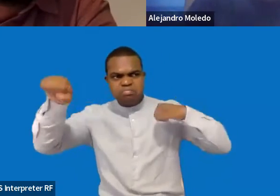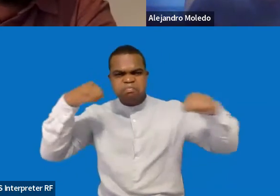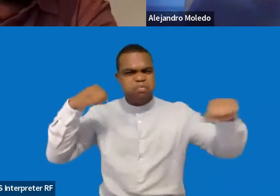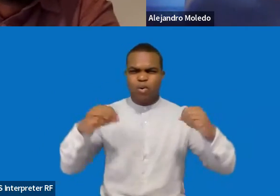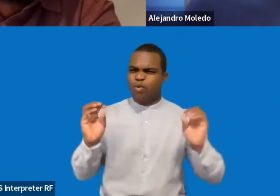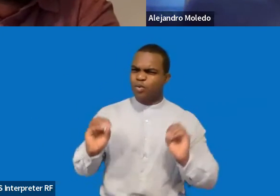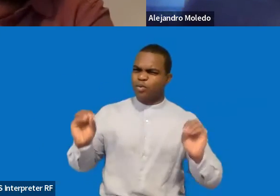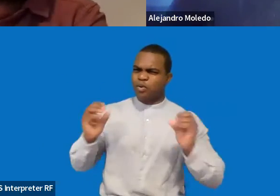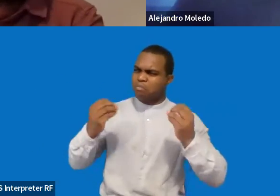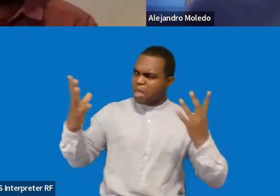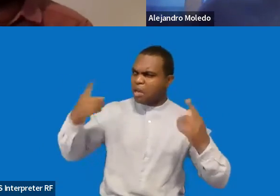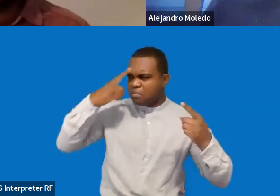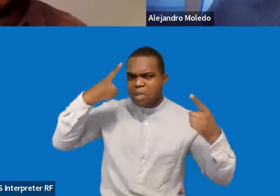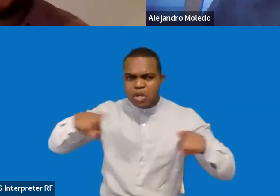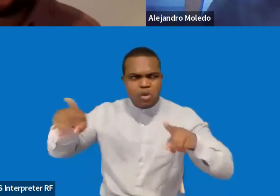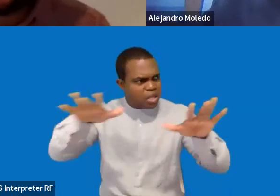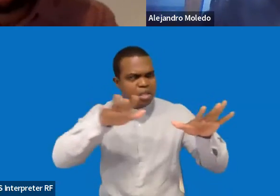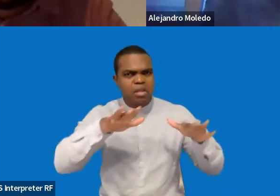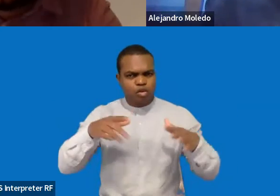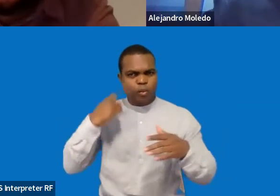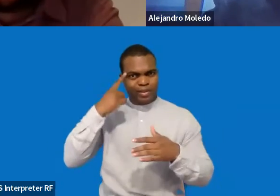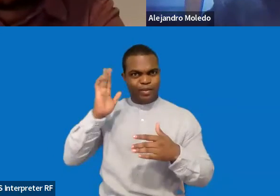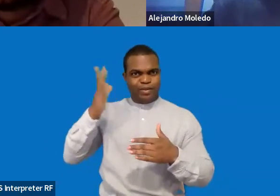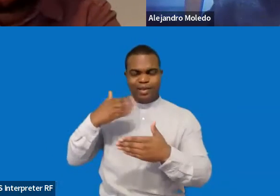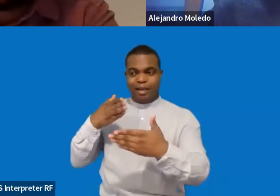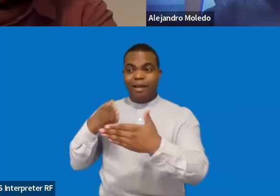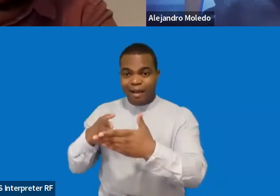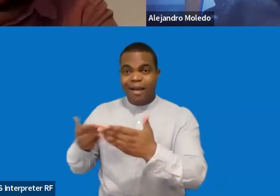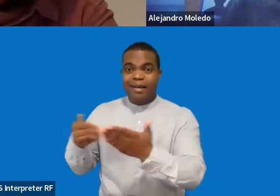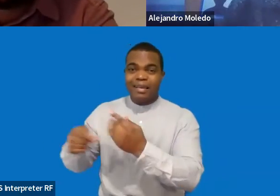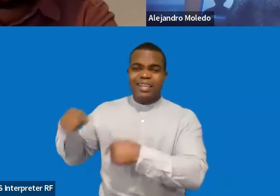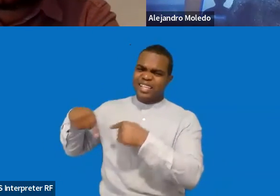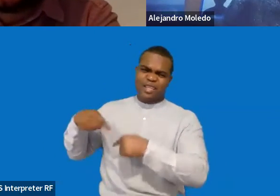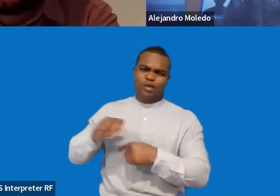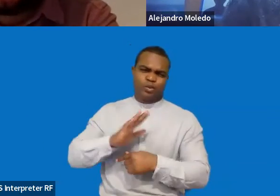Please, cross fingers. I think, to summarise, it needs to start again,